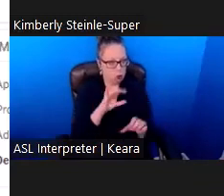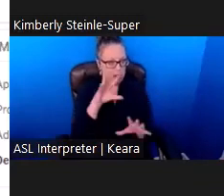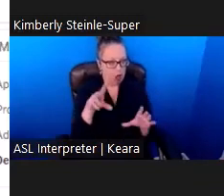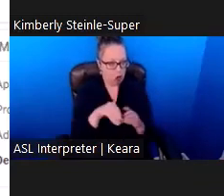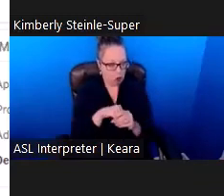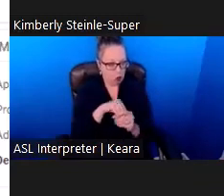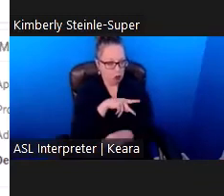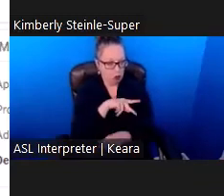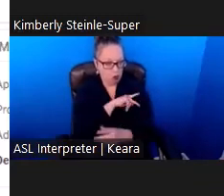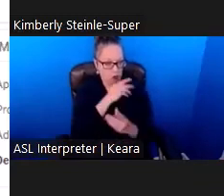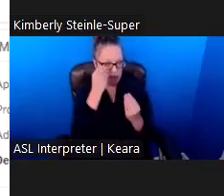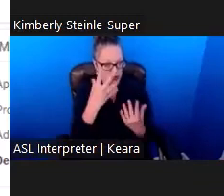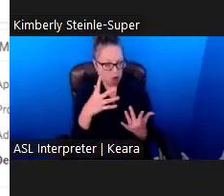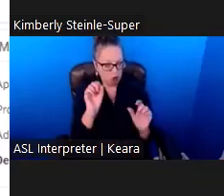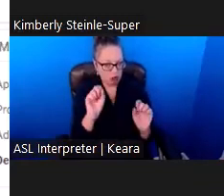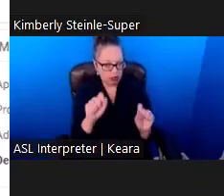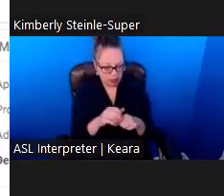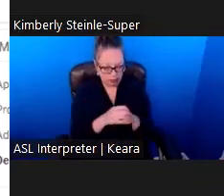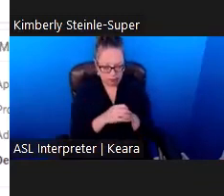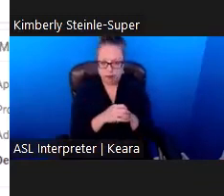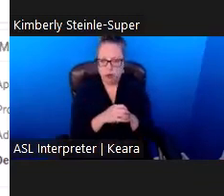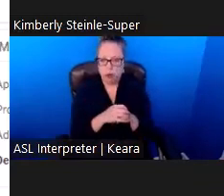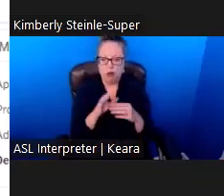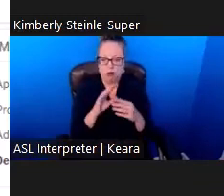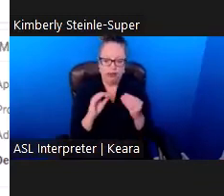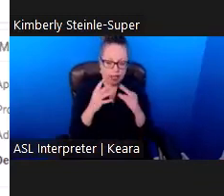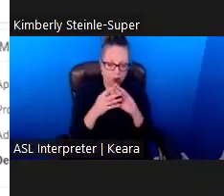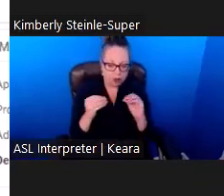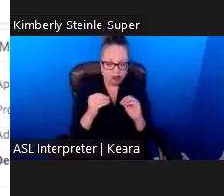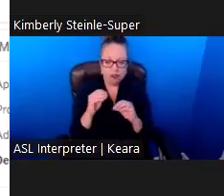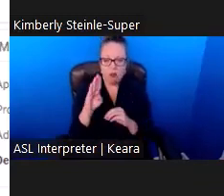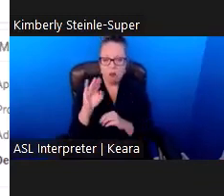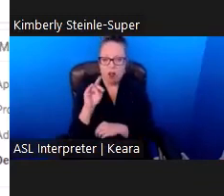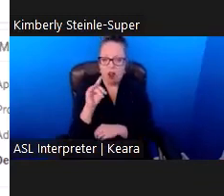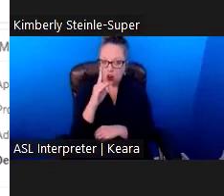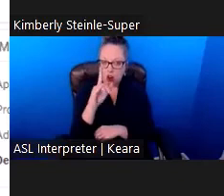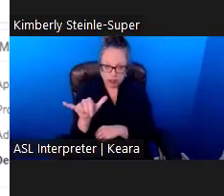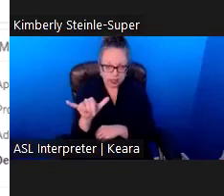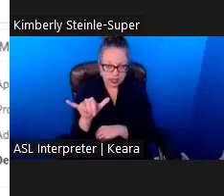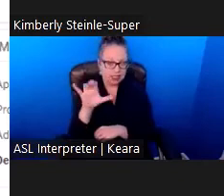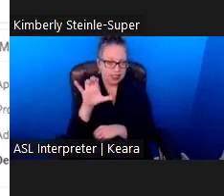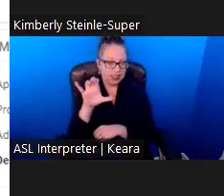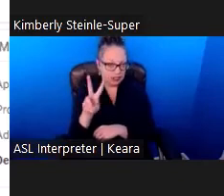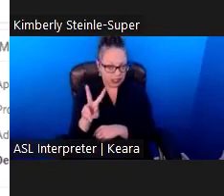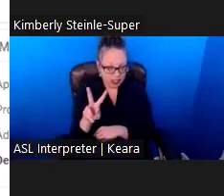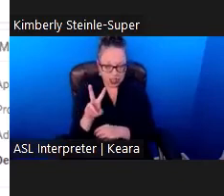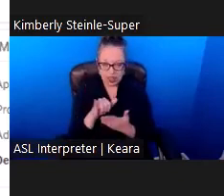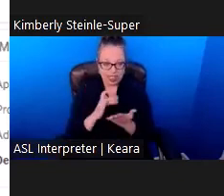biography or your CV is perfectly fine, and this is a rich text field so you’ll be able